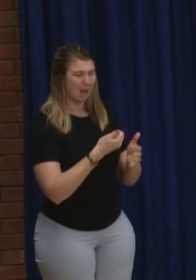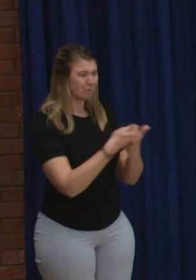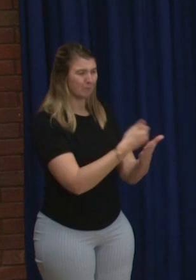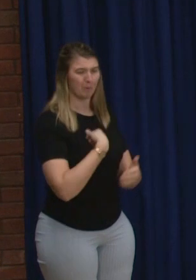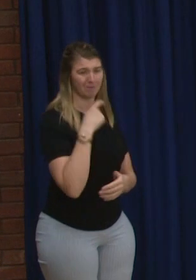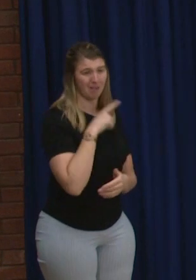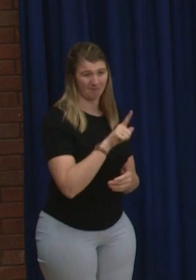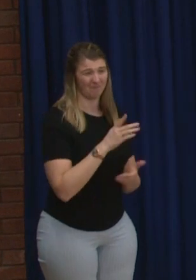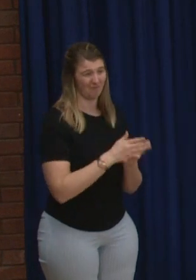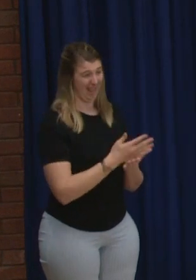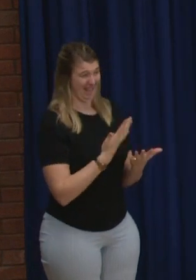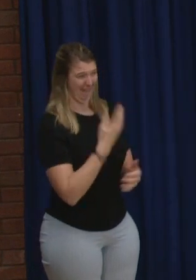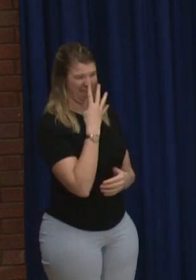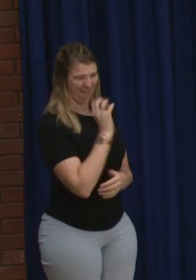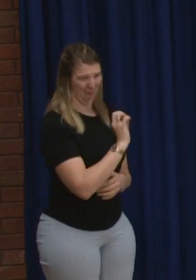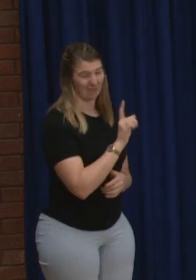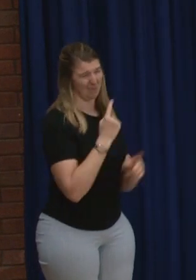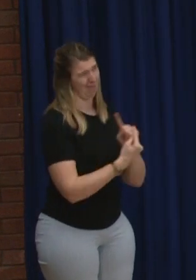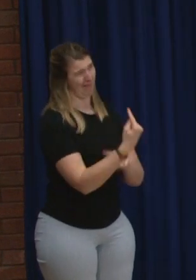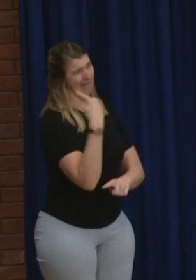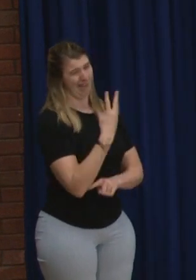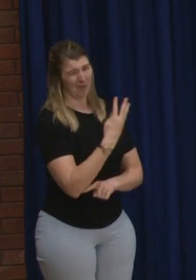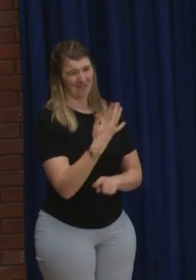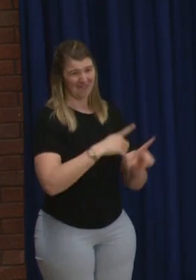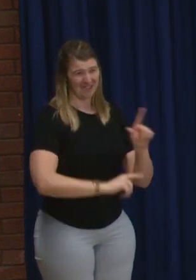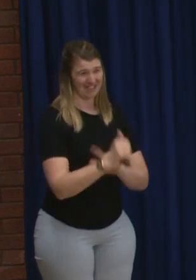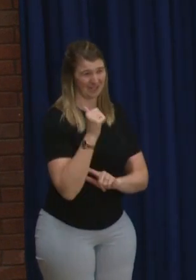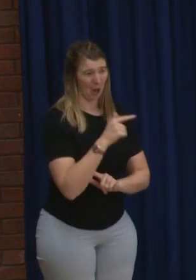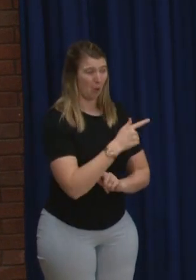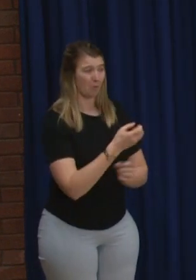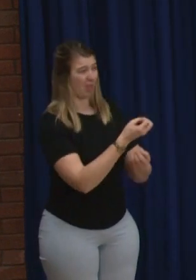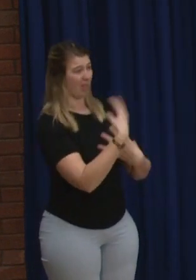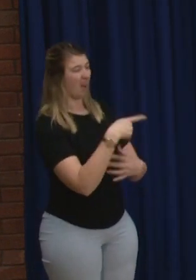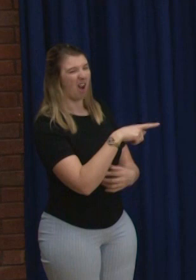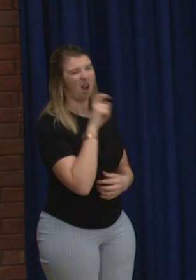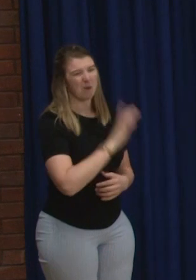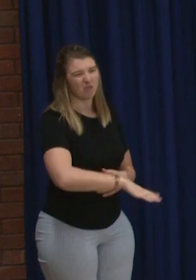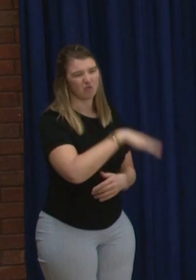at that time 34 35 years ago or so he was going to grow out of it whatever it was going to be,